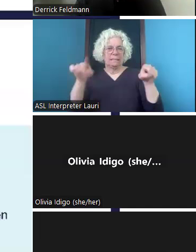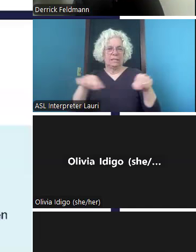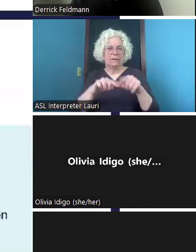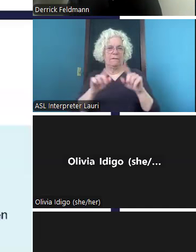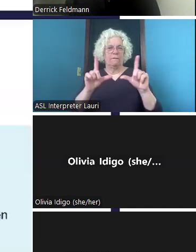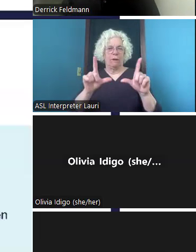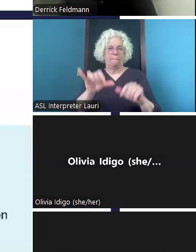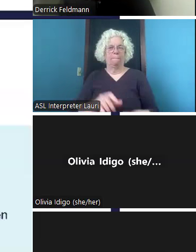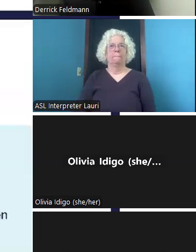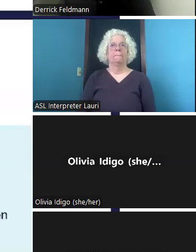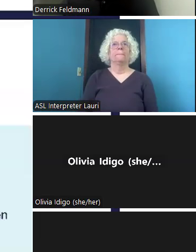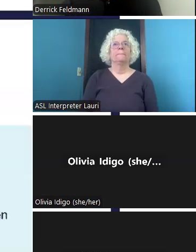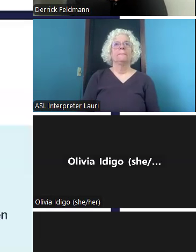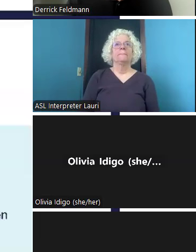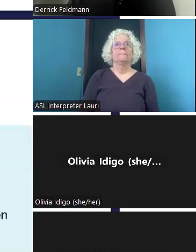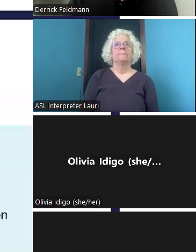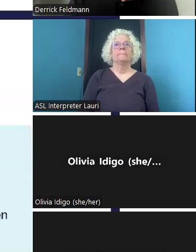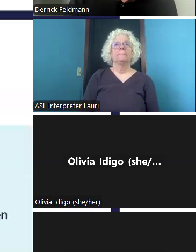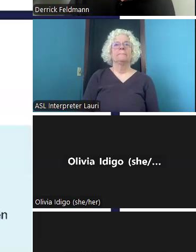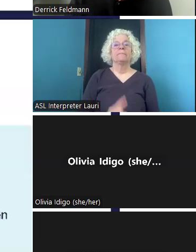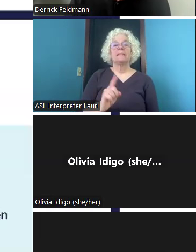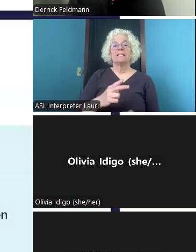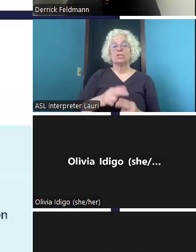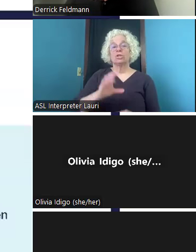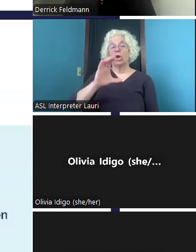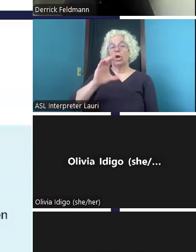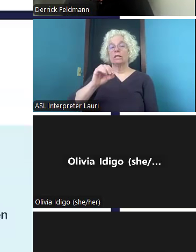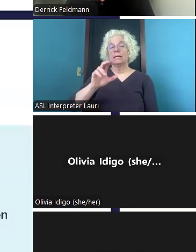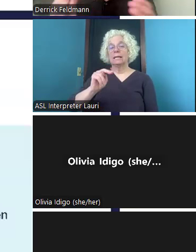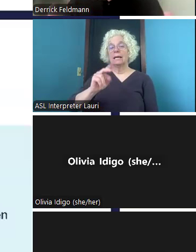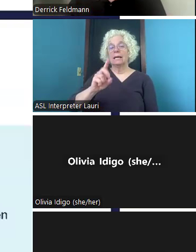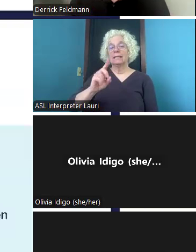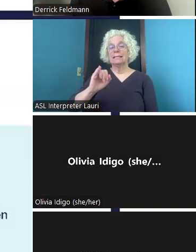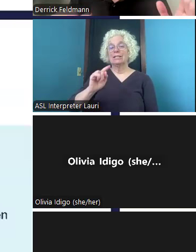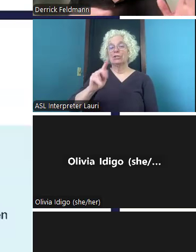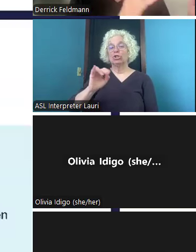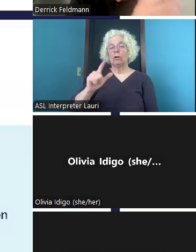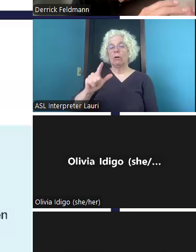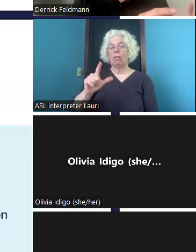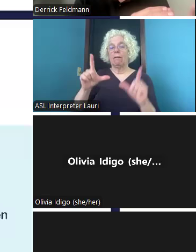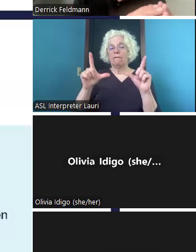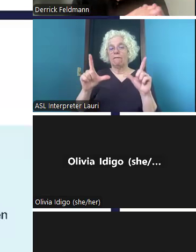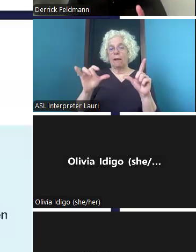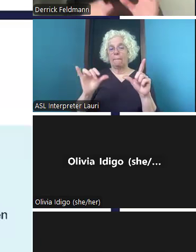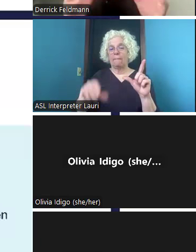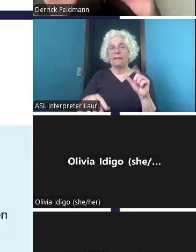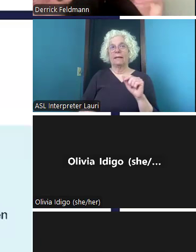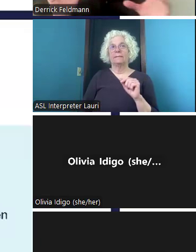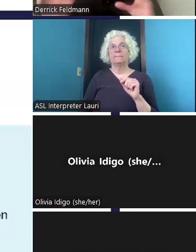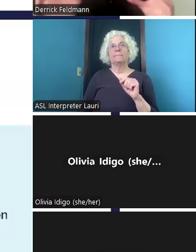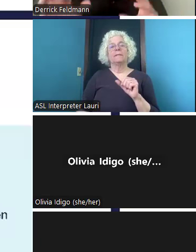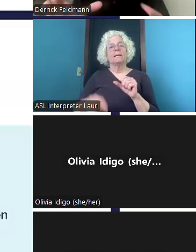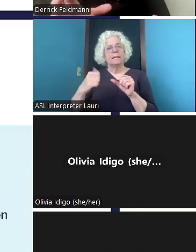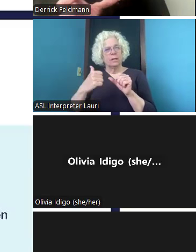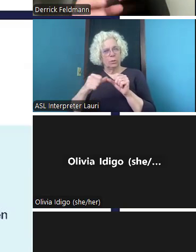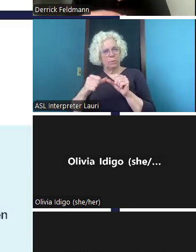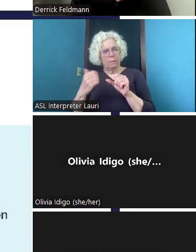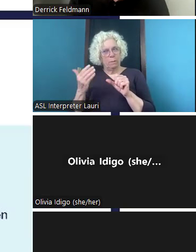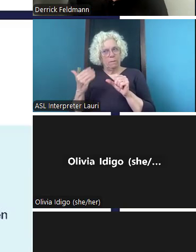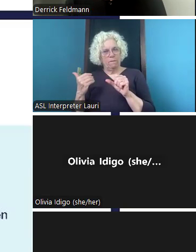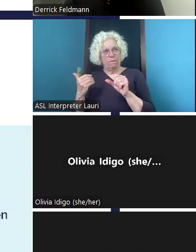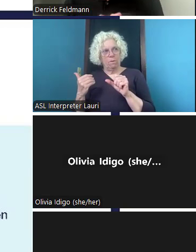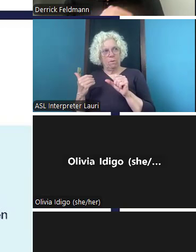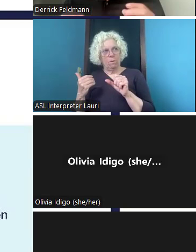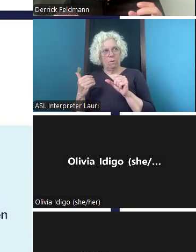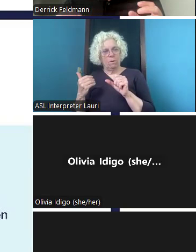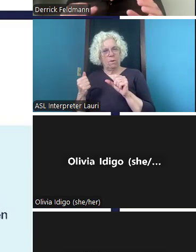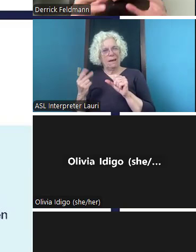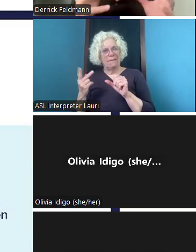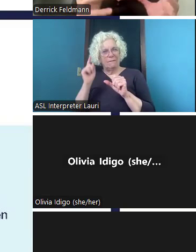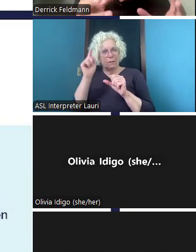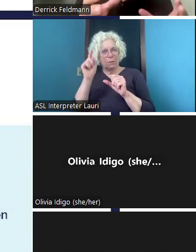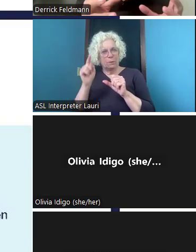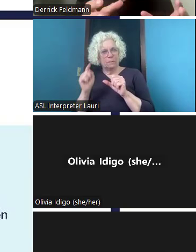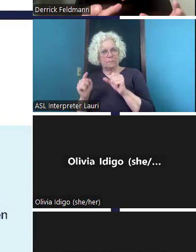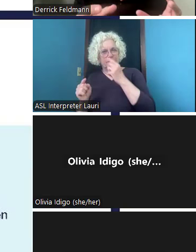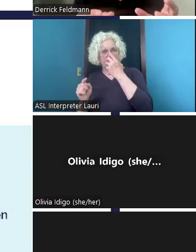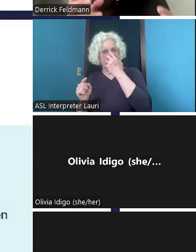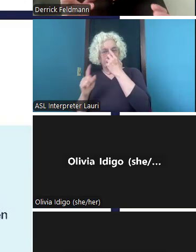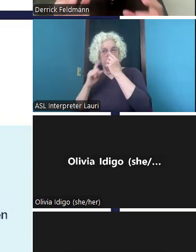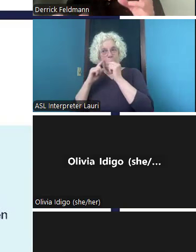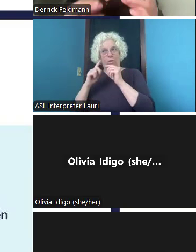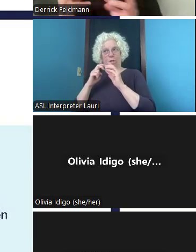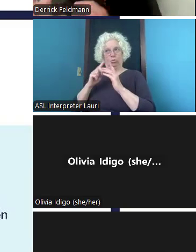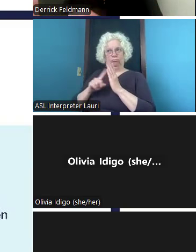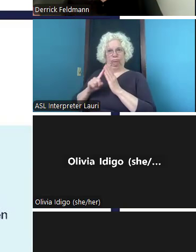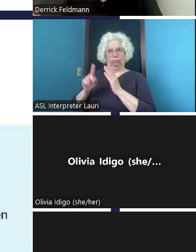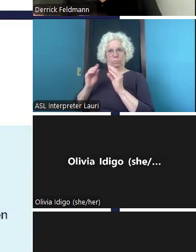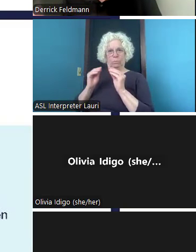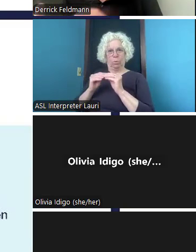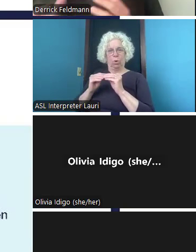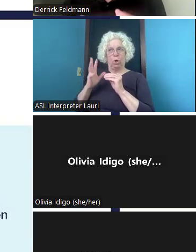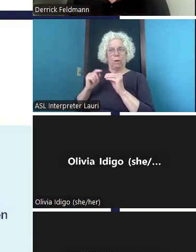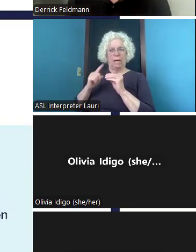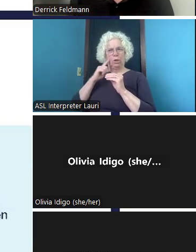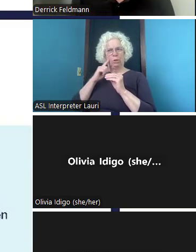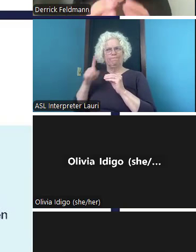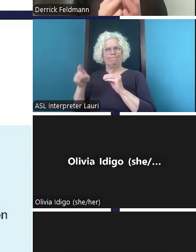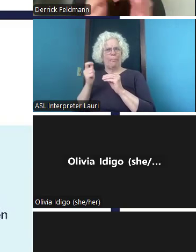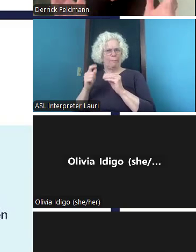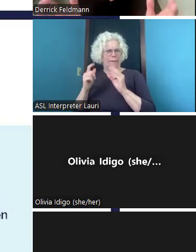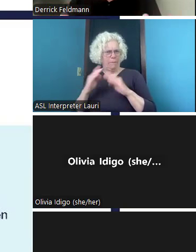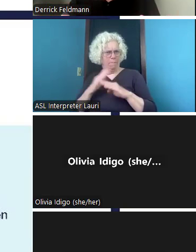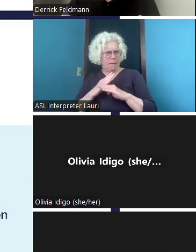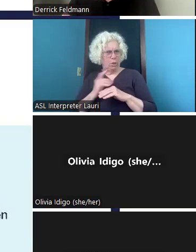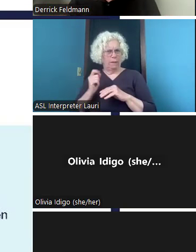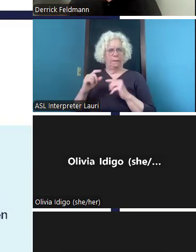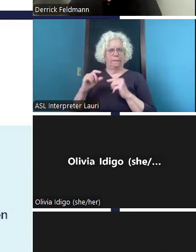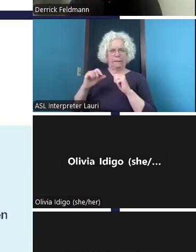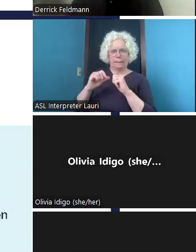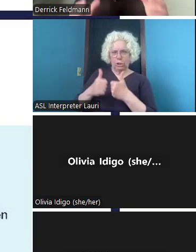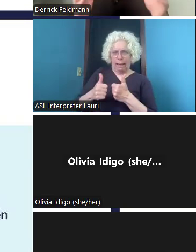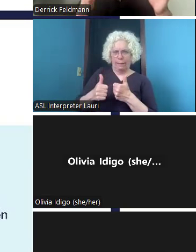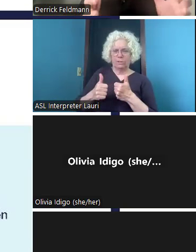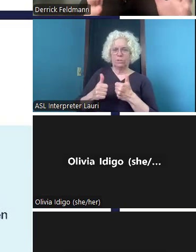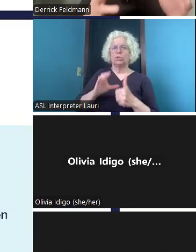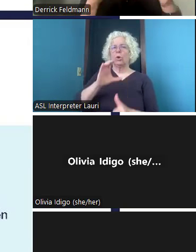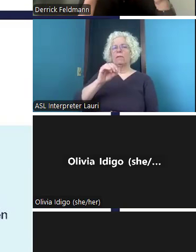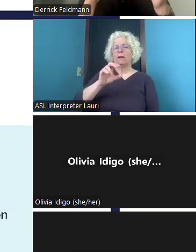And if you recall this in our last study, we had a couple pieces that that we wanted to dive deeper into because we either heard they were bigger barriers or challenges so we call them conditional frames.